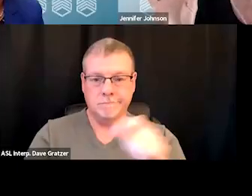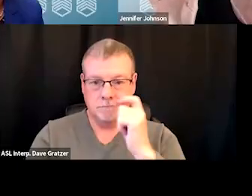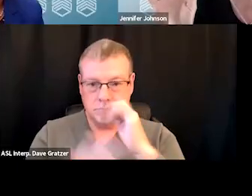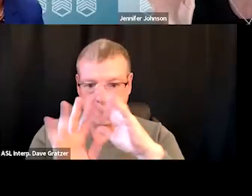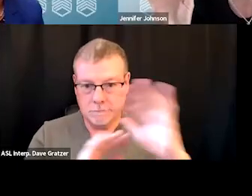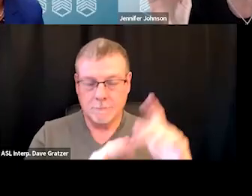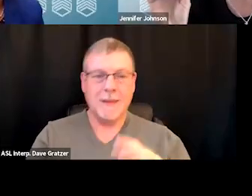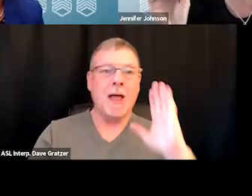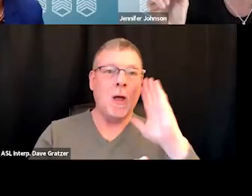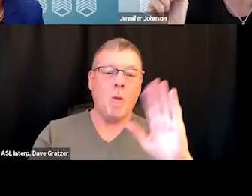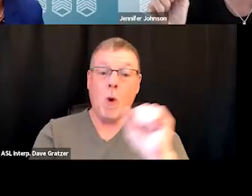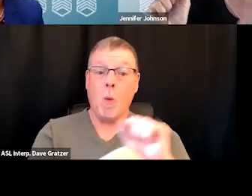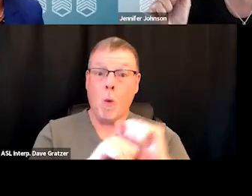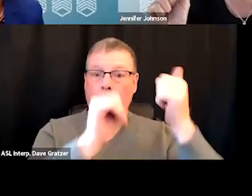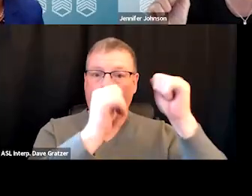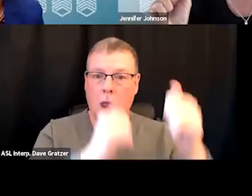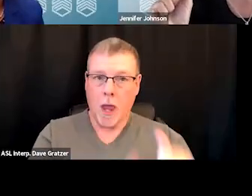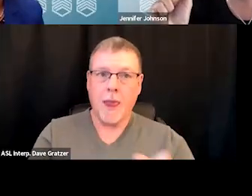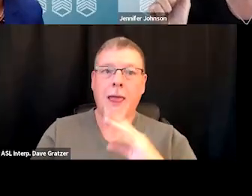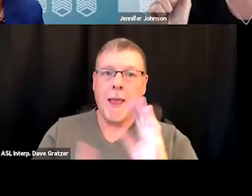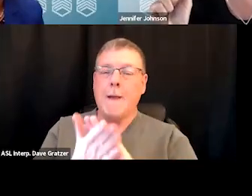denial, and we will get physically sick.